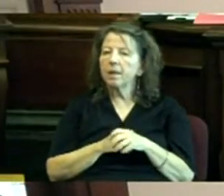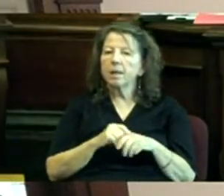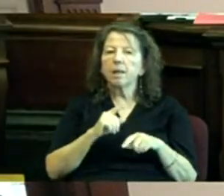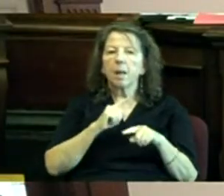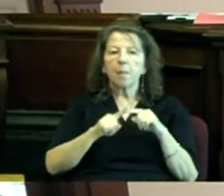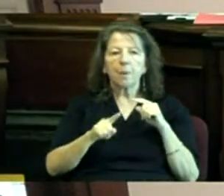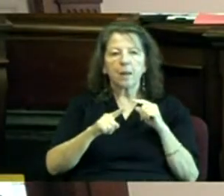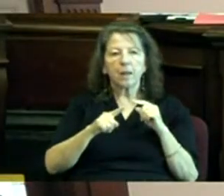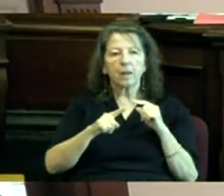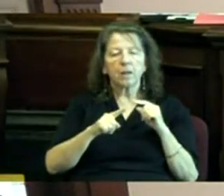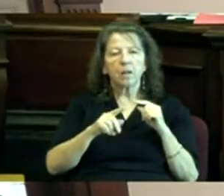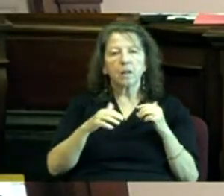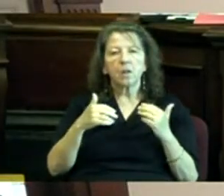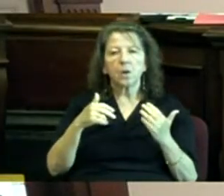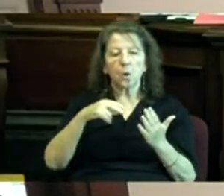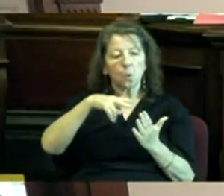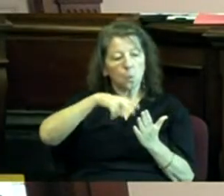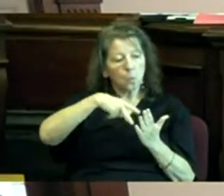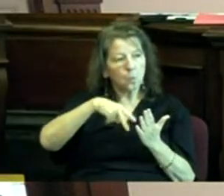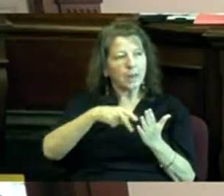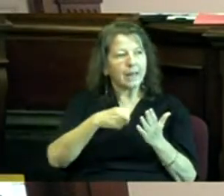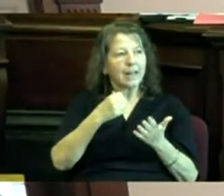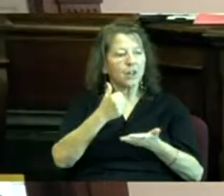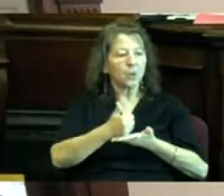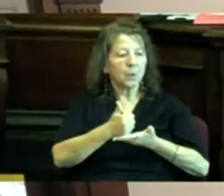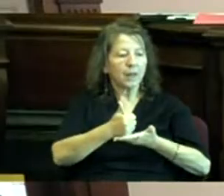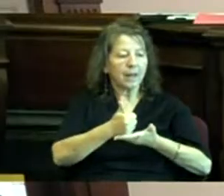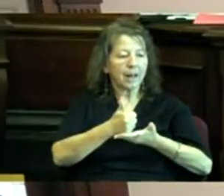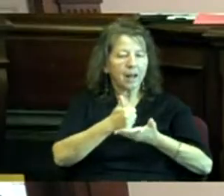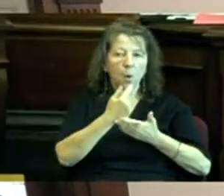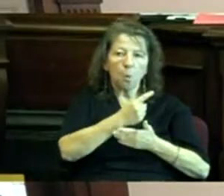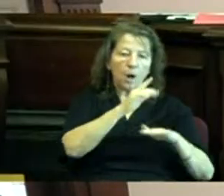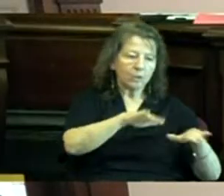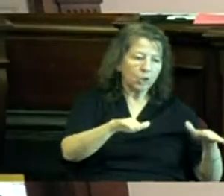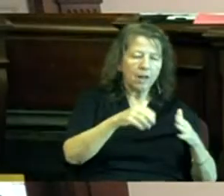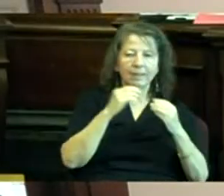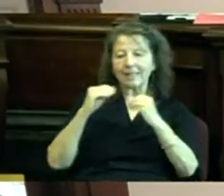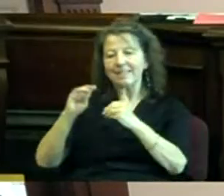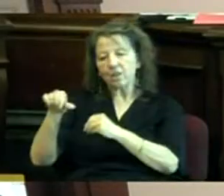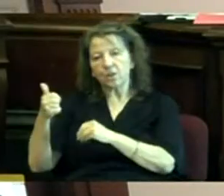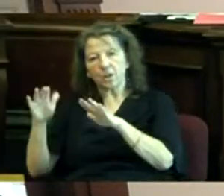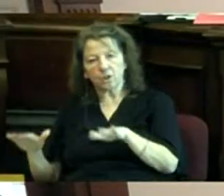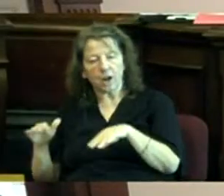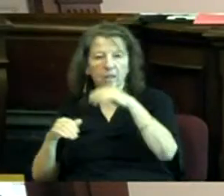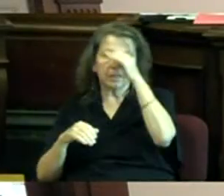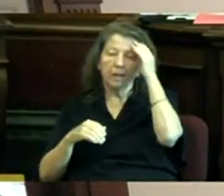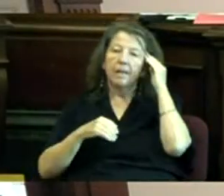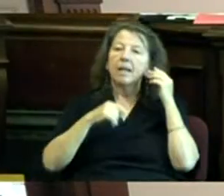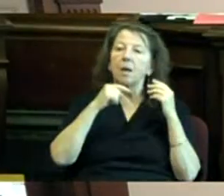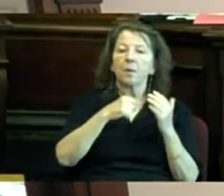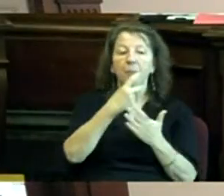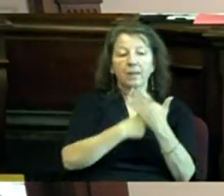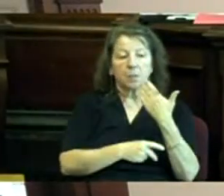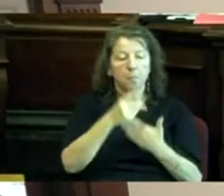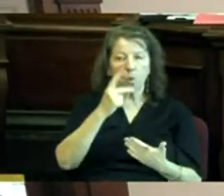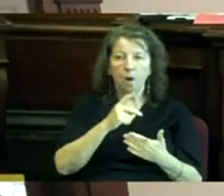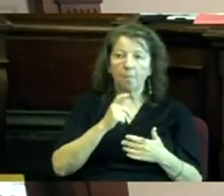But it's an invention that it is a process that a child can use